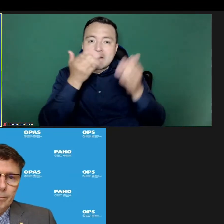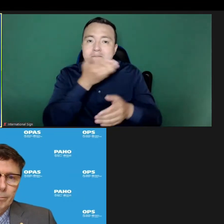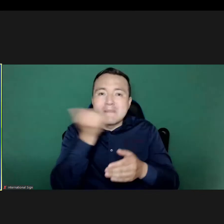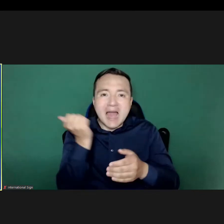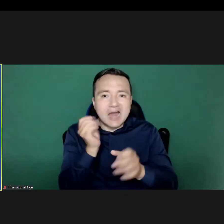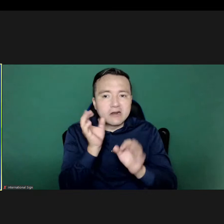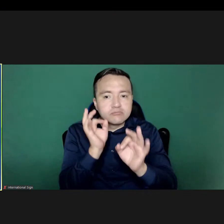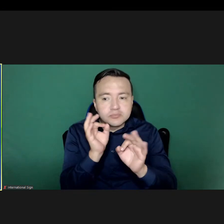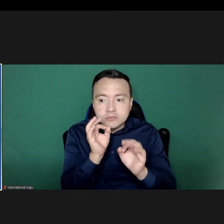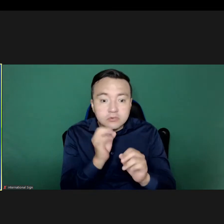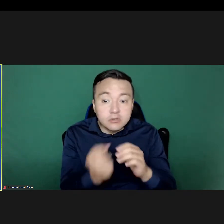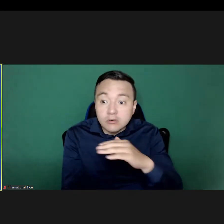Thank you very much.